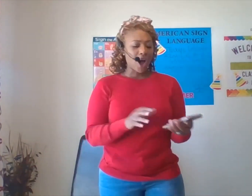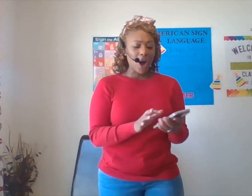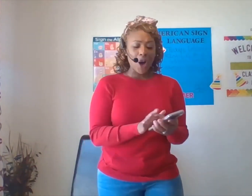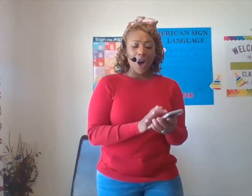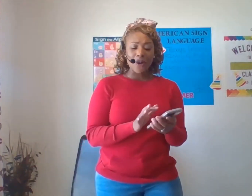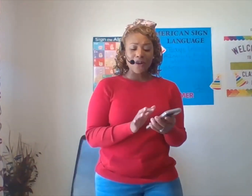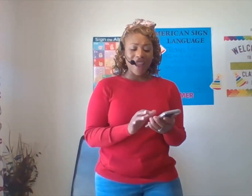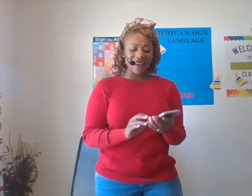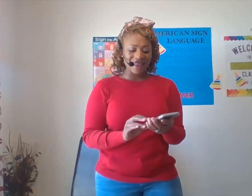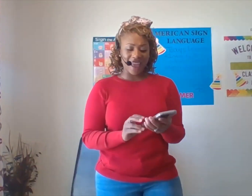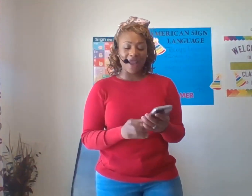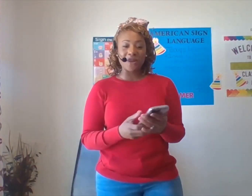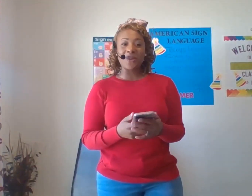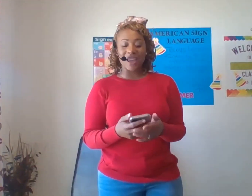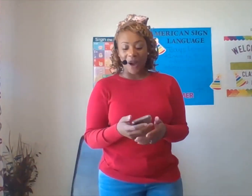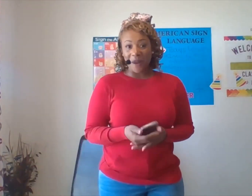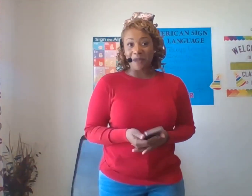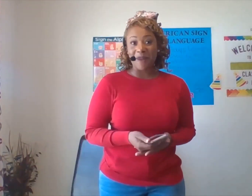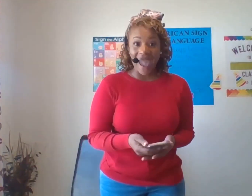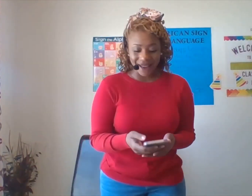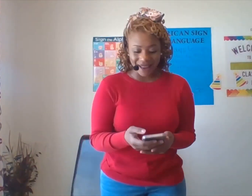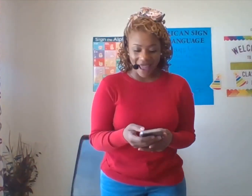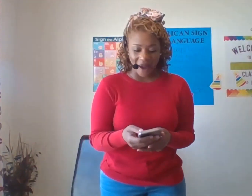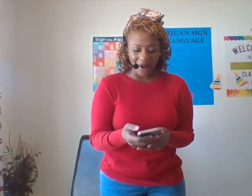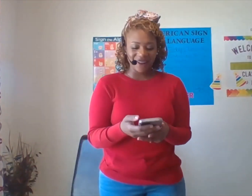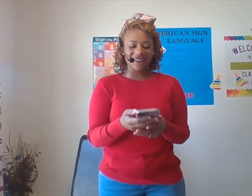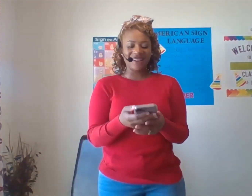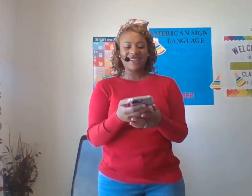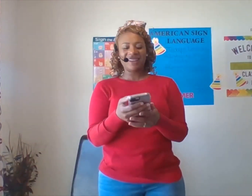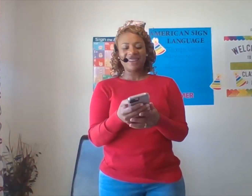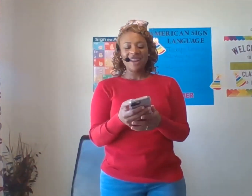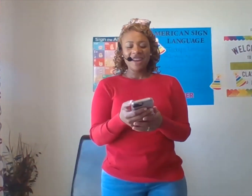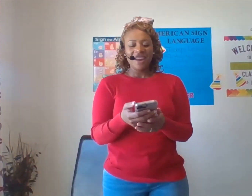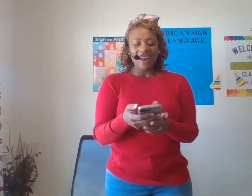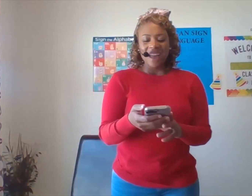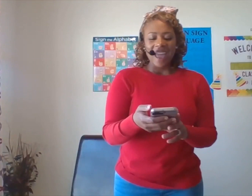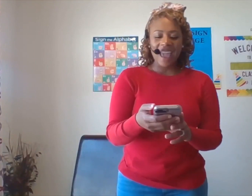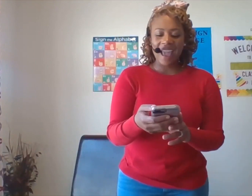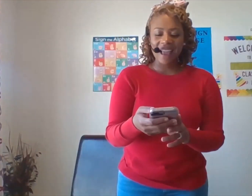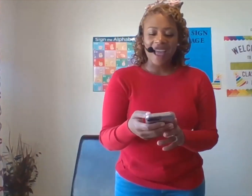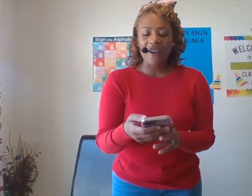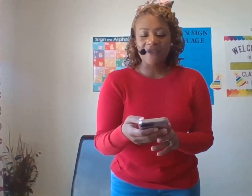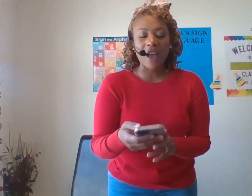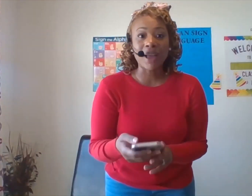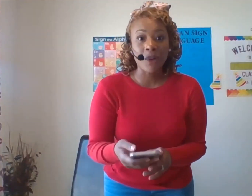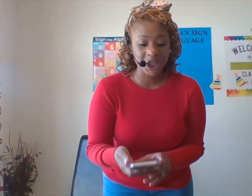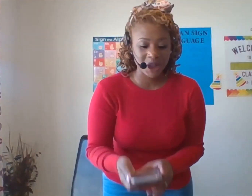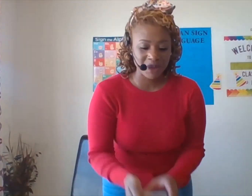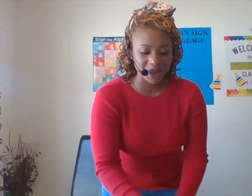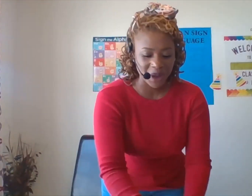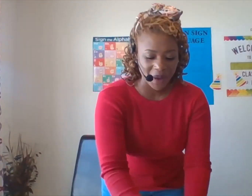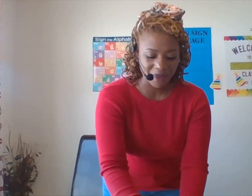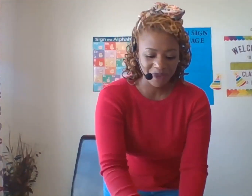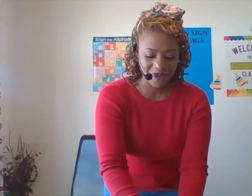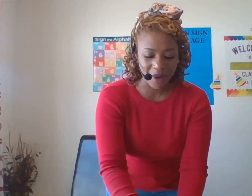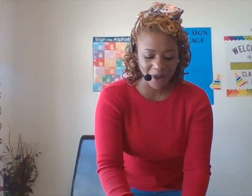alrighty then we are back now and I found my question music okay now we're